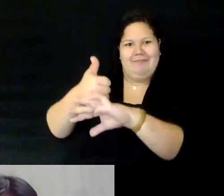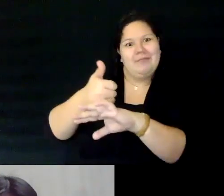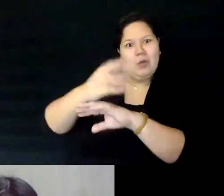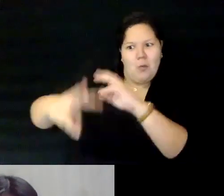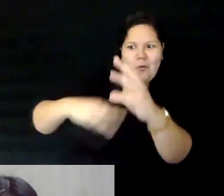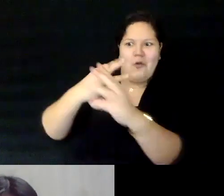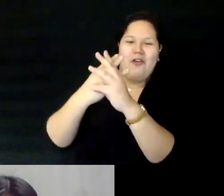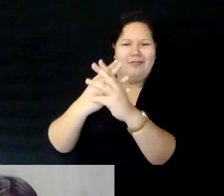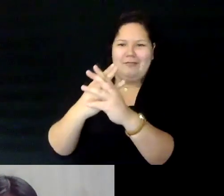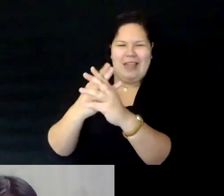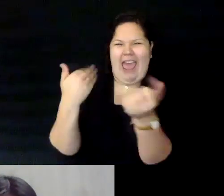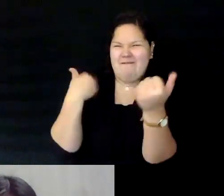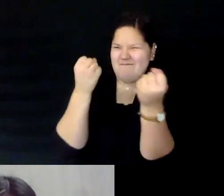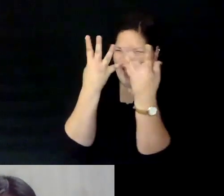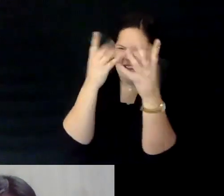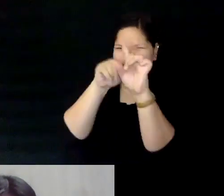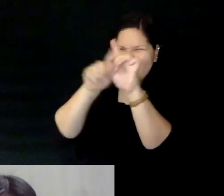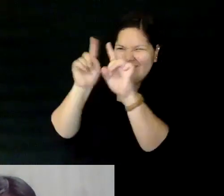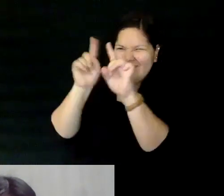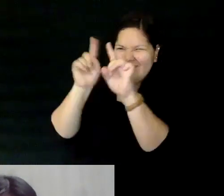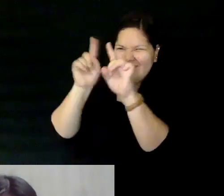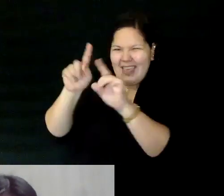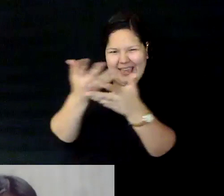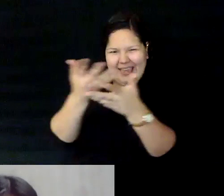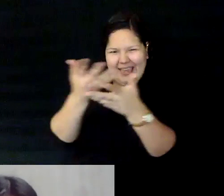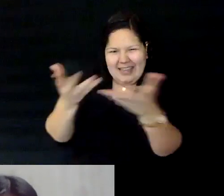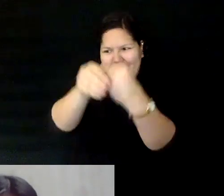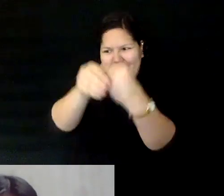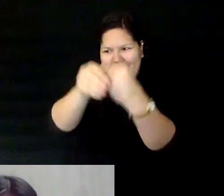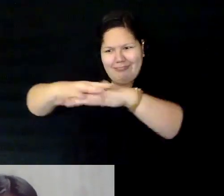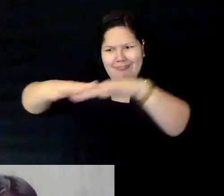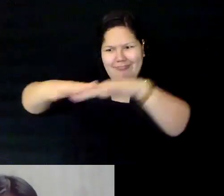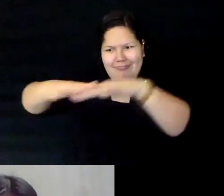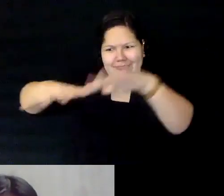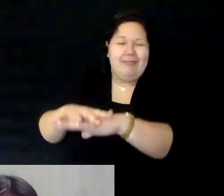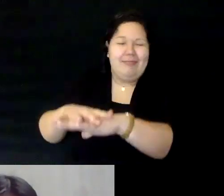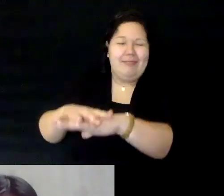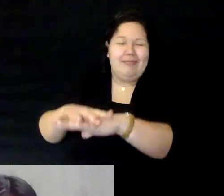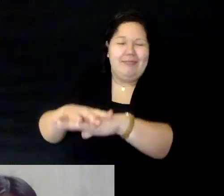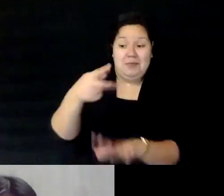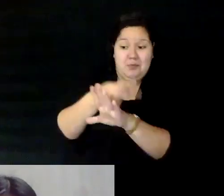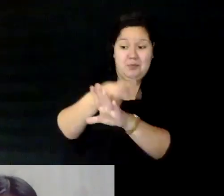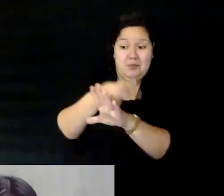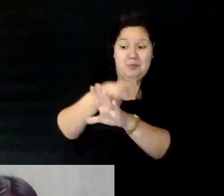different ways. And I think this project, kind of helped us or gave us an opportunity to be able to